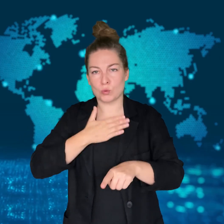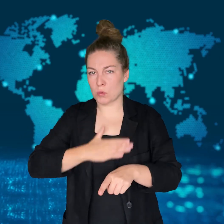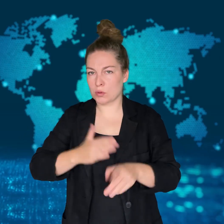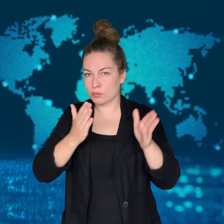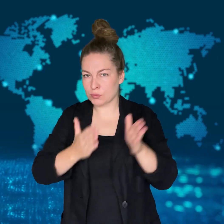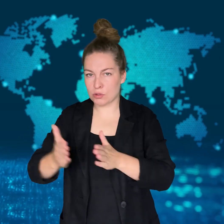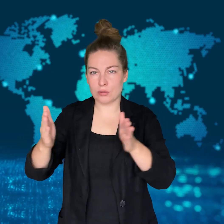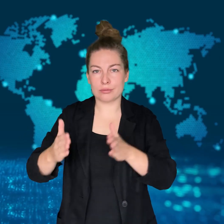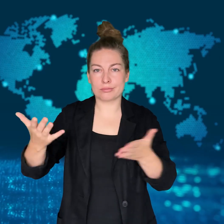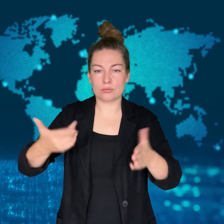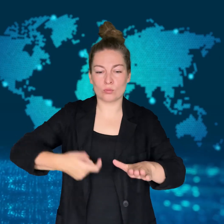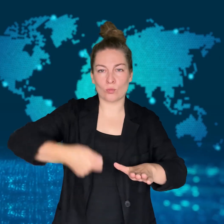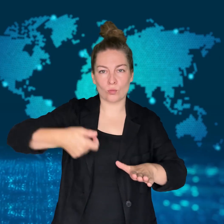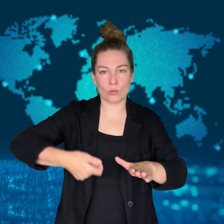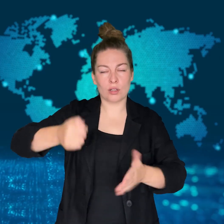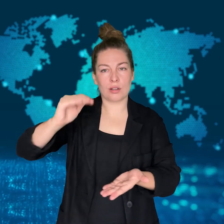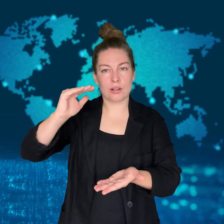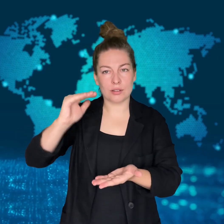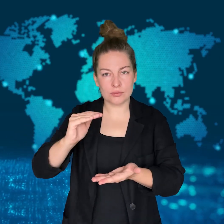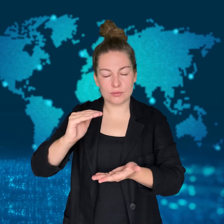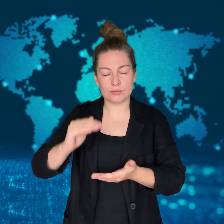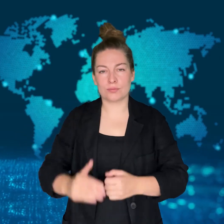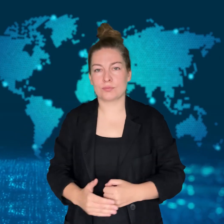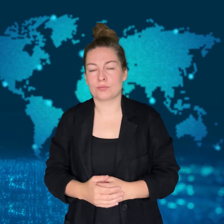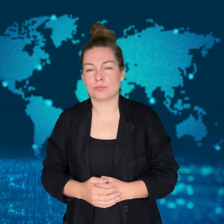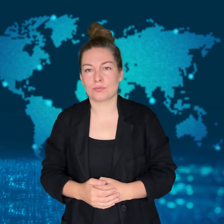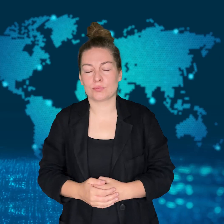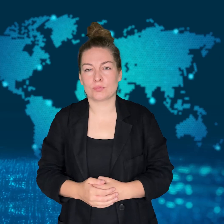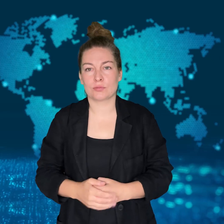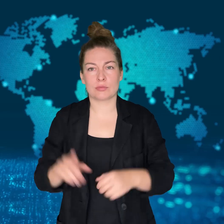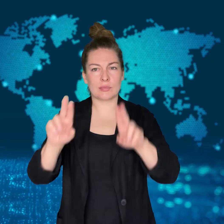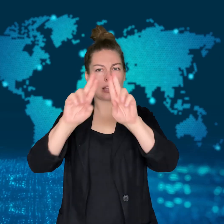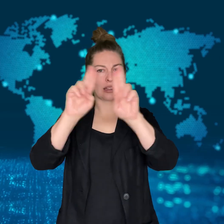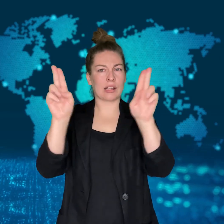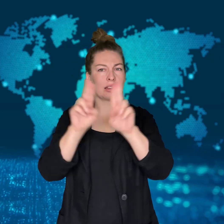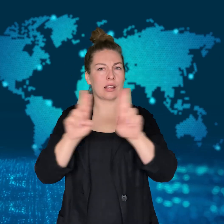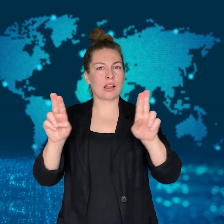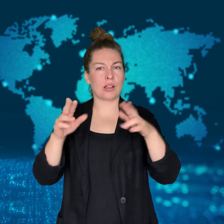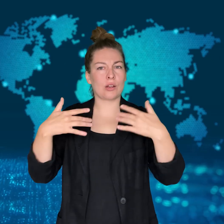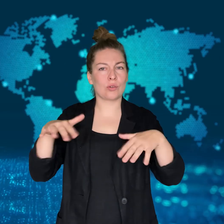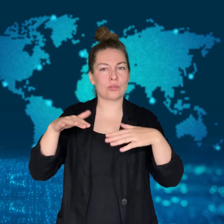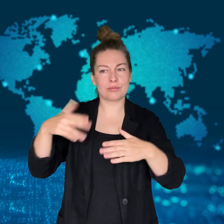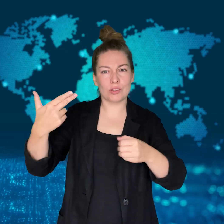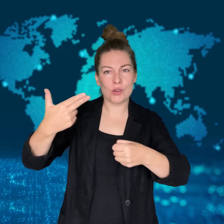The decision of the two countries is apt to produce